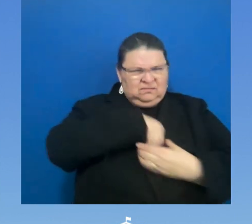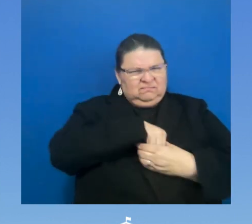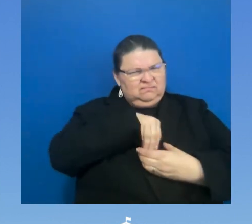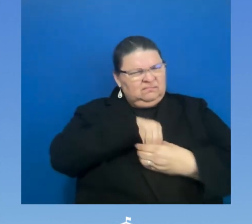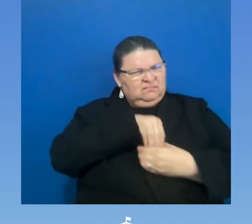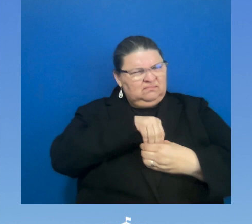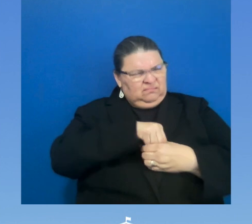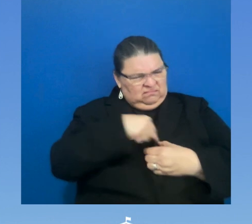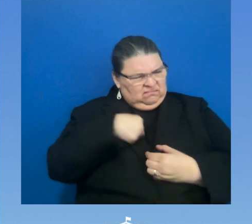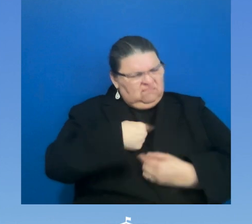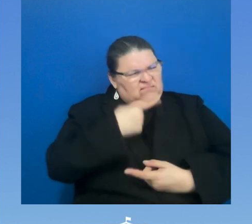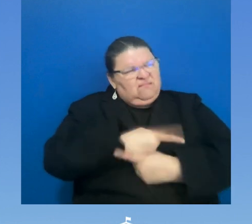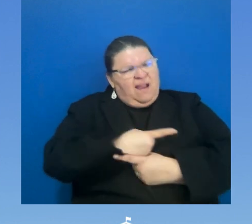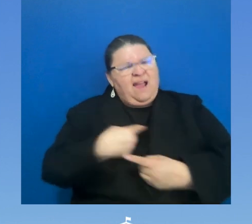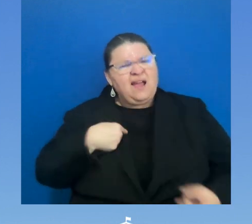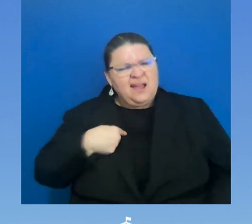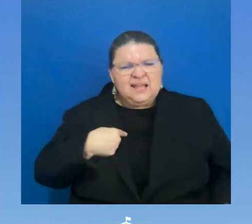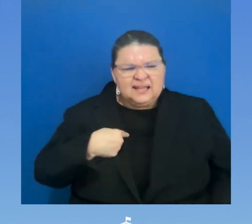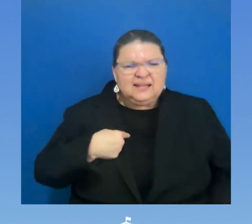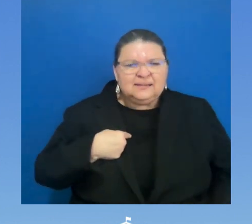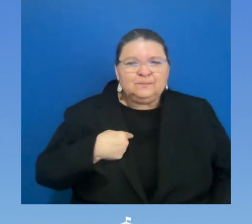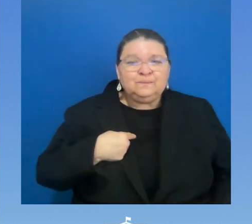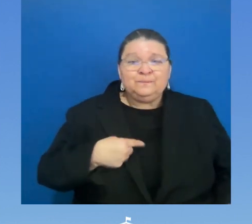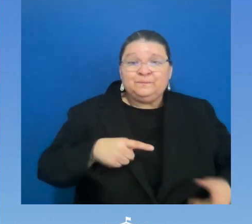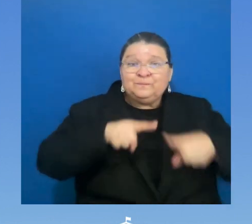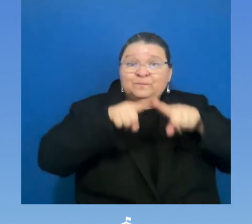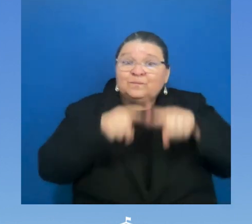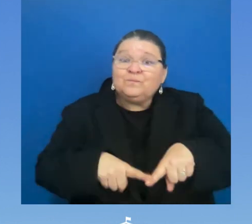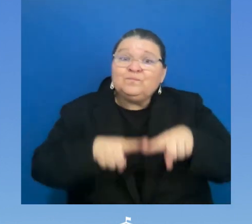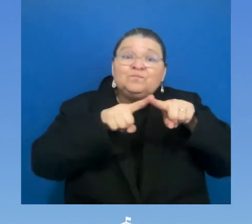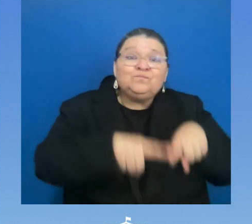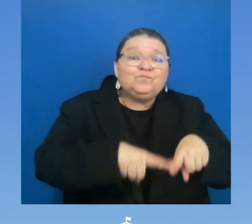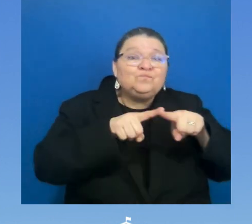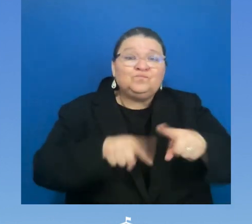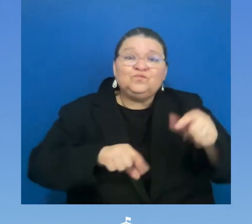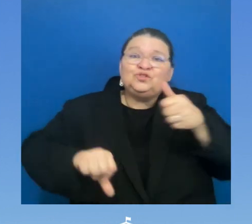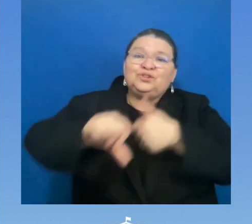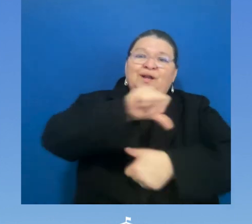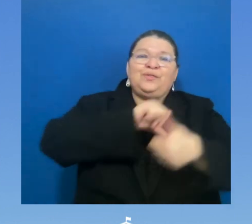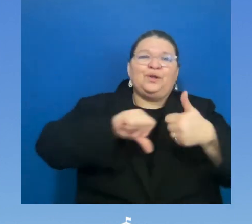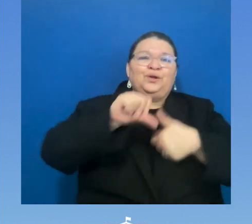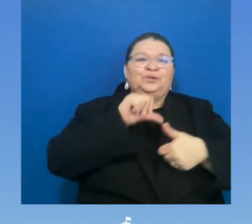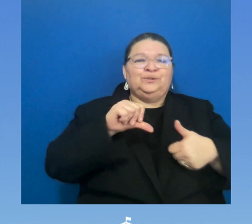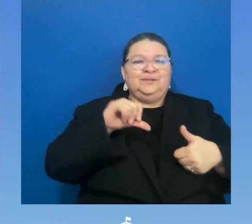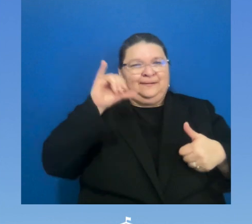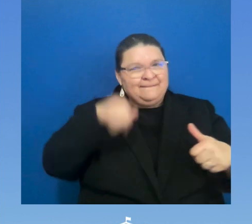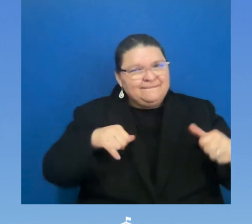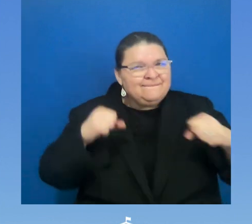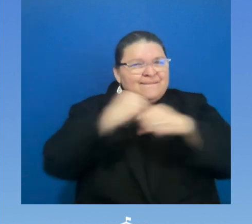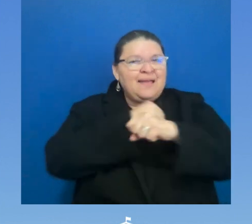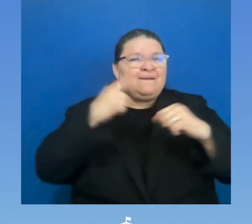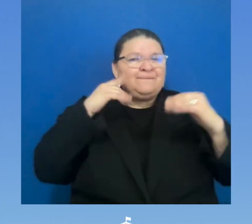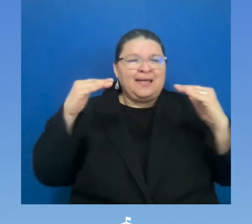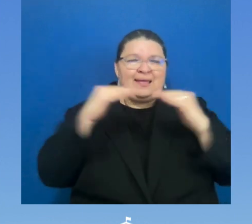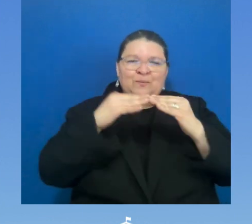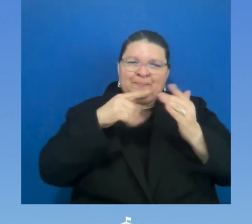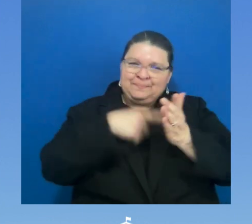A fight for equal pay is a lot longer than a soccer game and a lot harder. But there is -- there's definitely some similarities to be had.